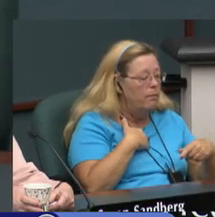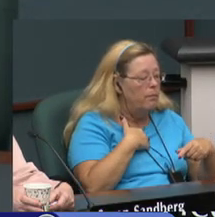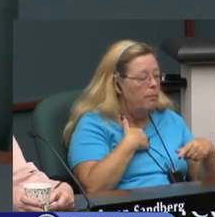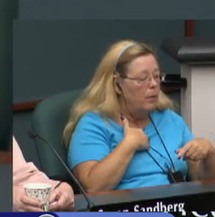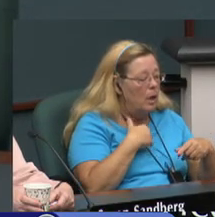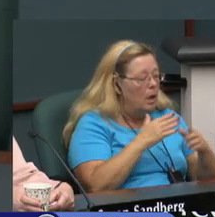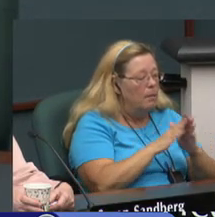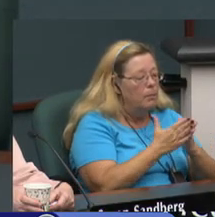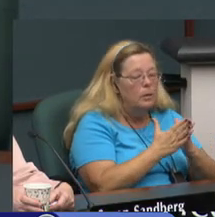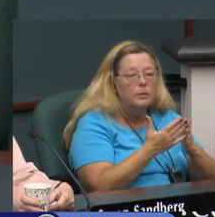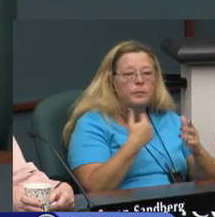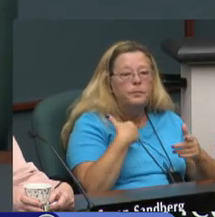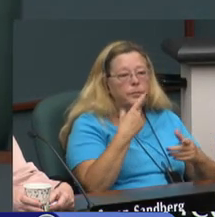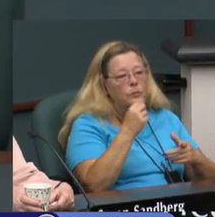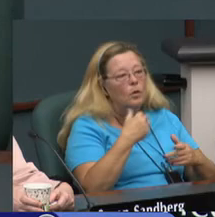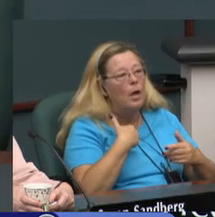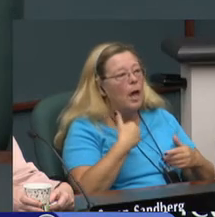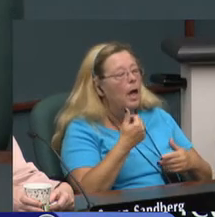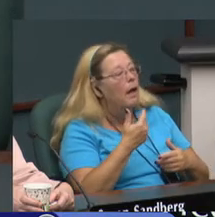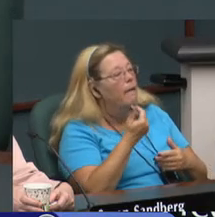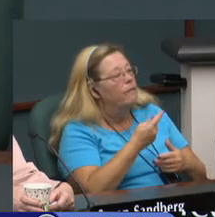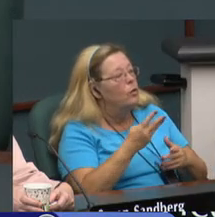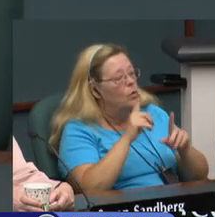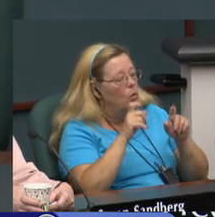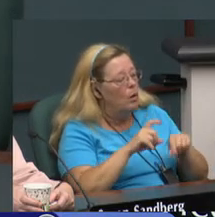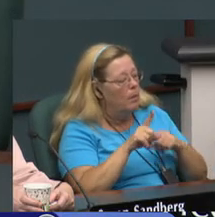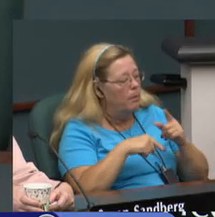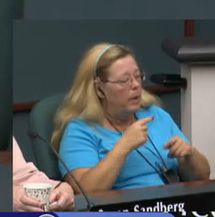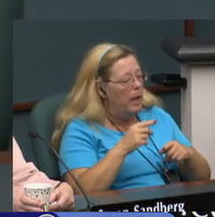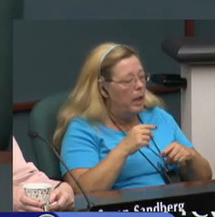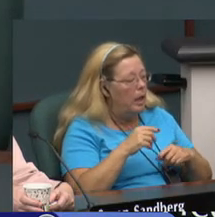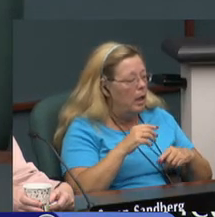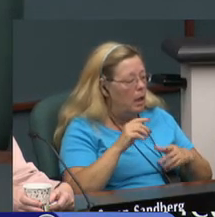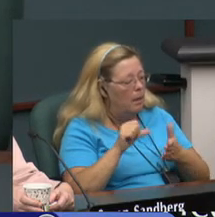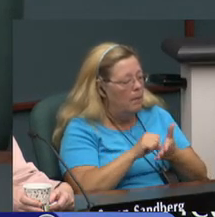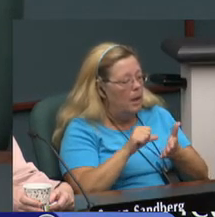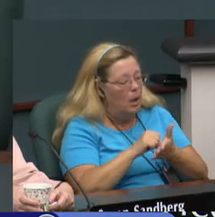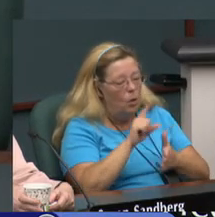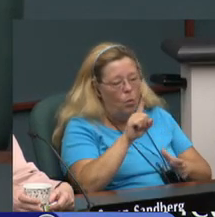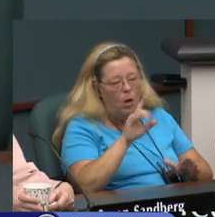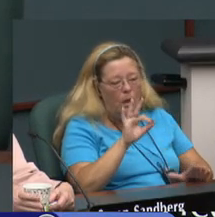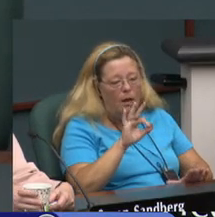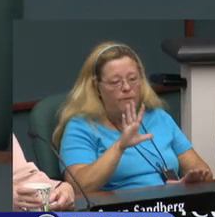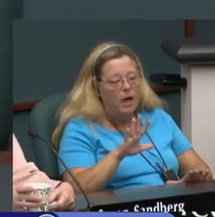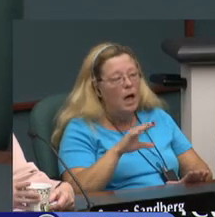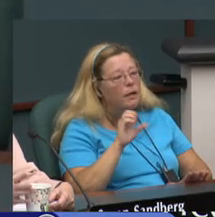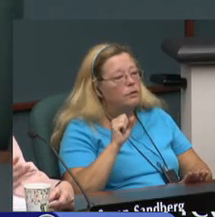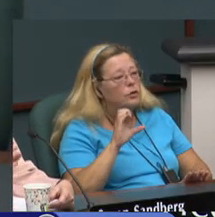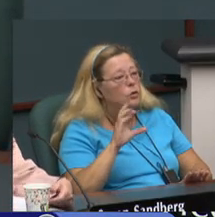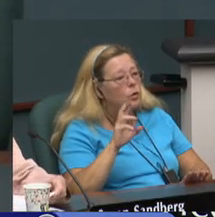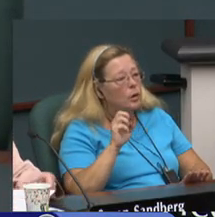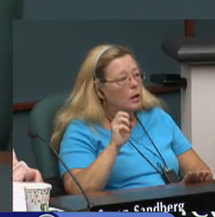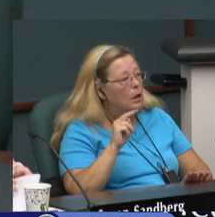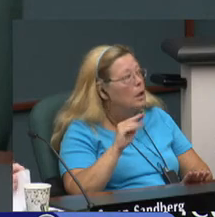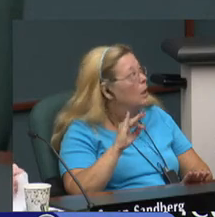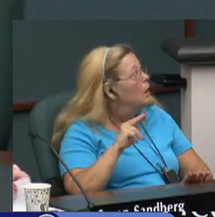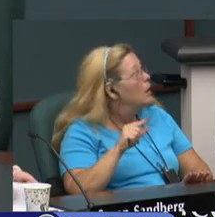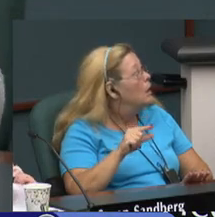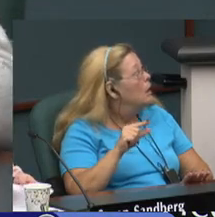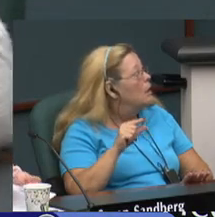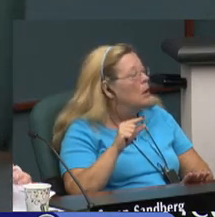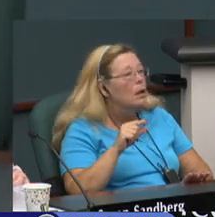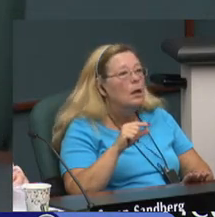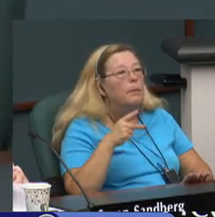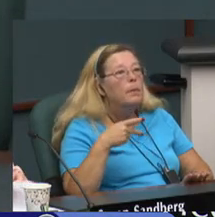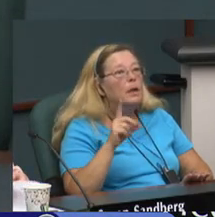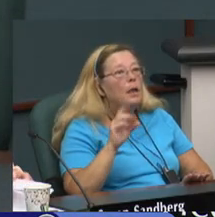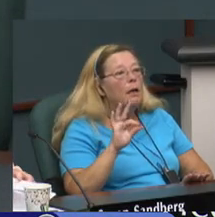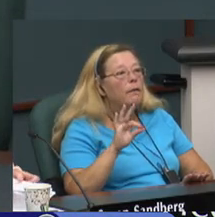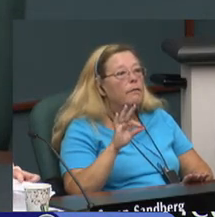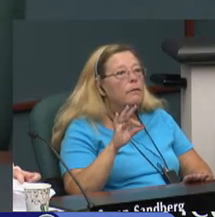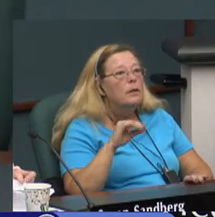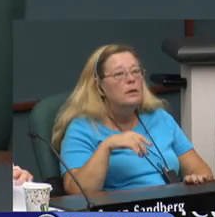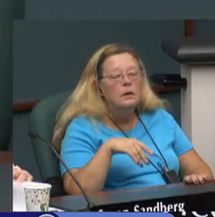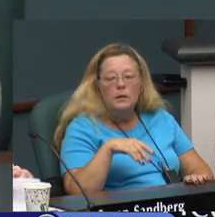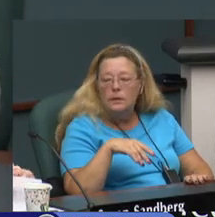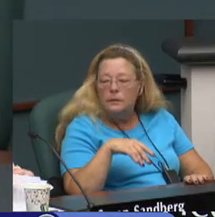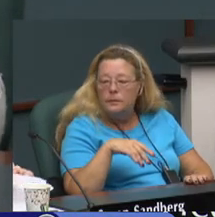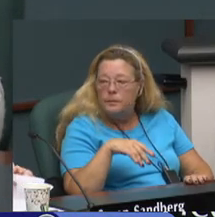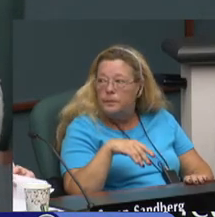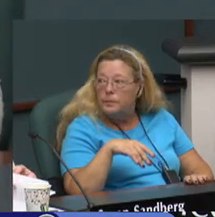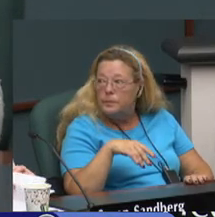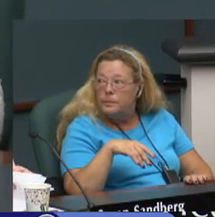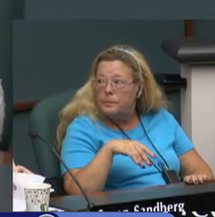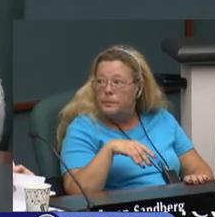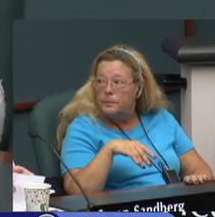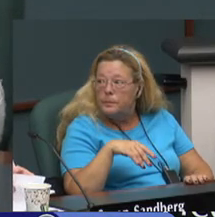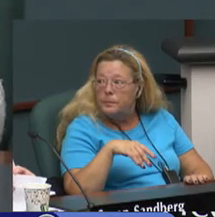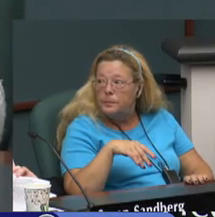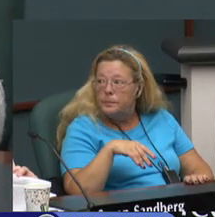I do have a couple questions about screening page 195 of the PDF so that's